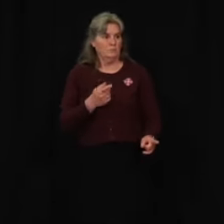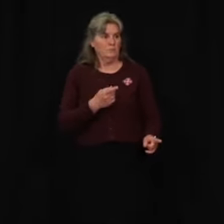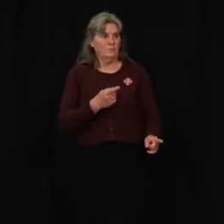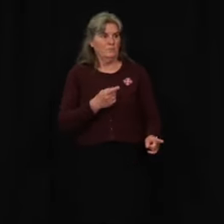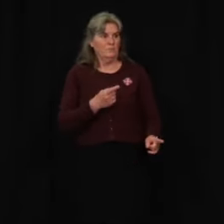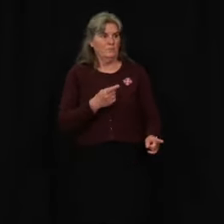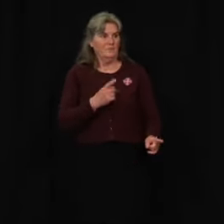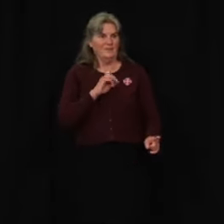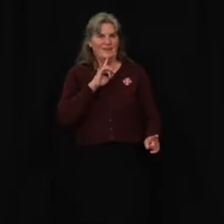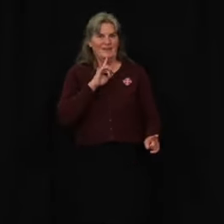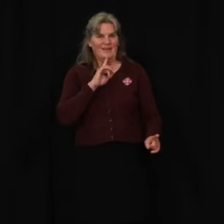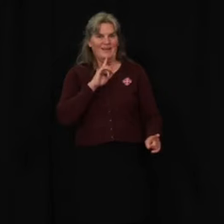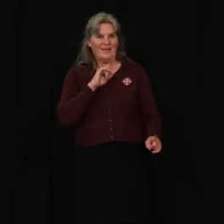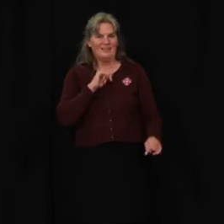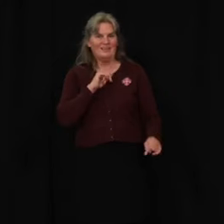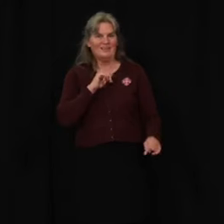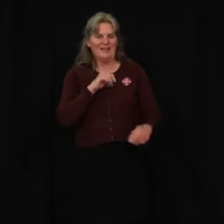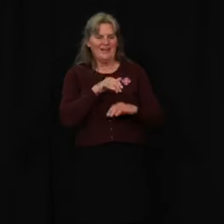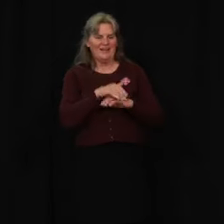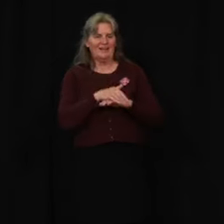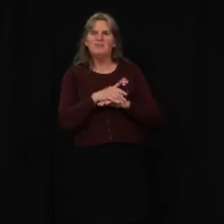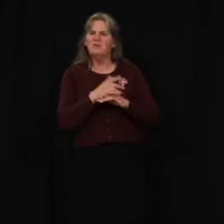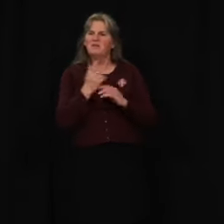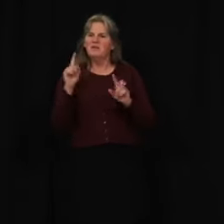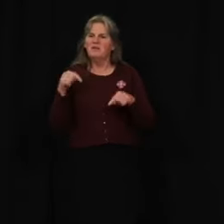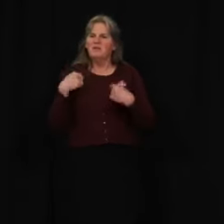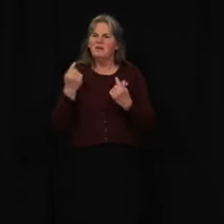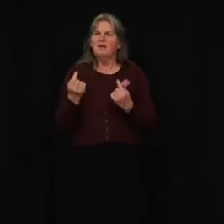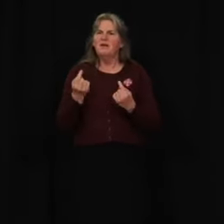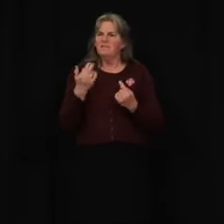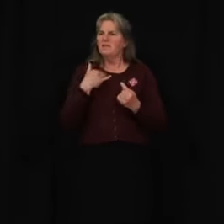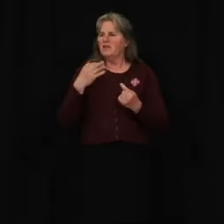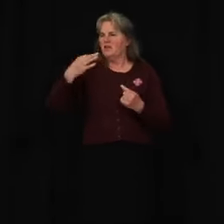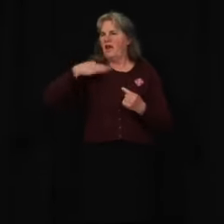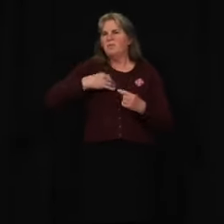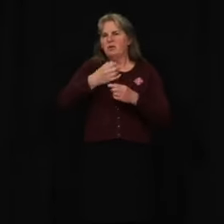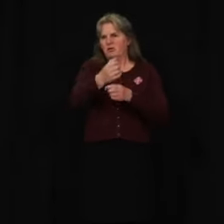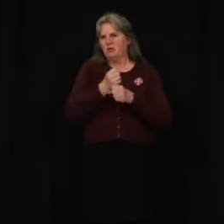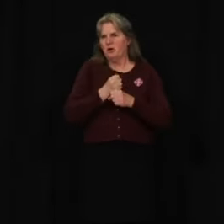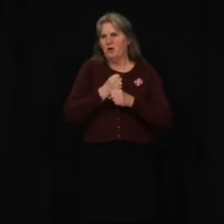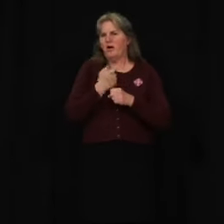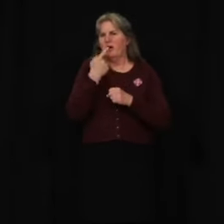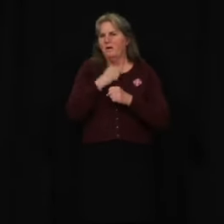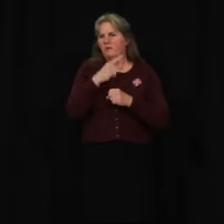opposed to negatively affected. There is a two to four week minimum once we get things in